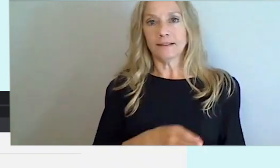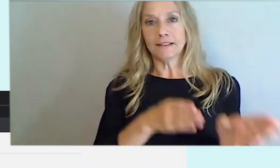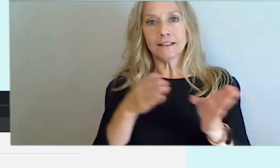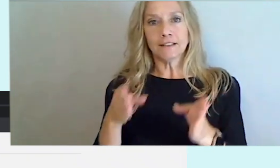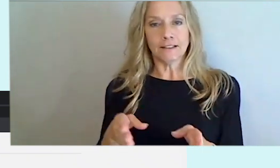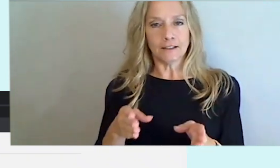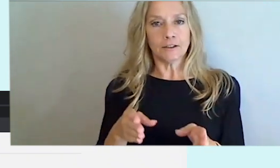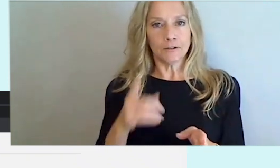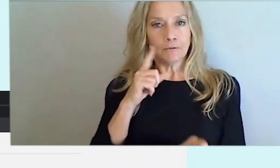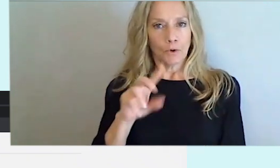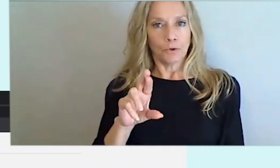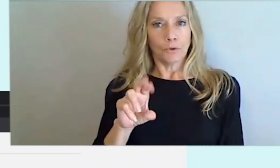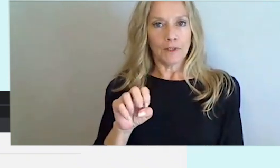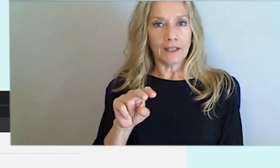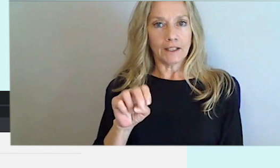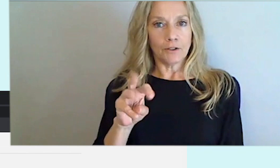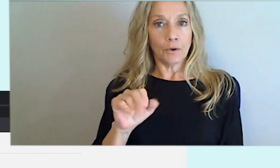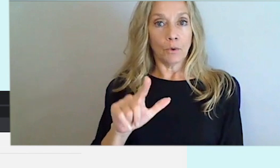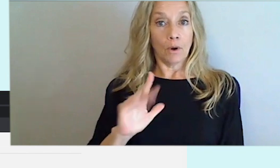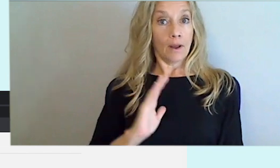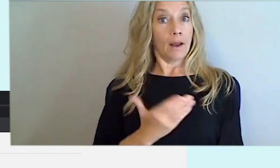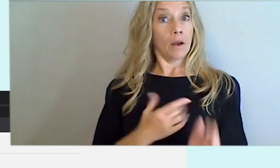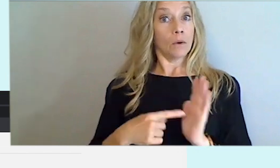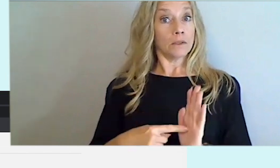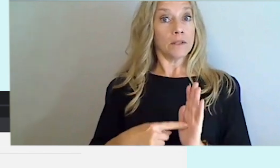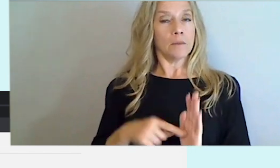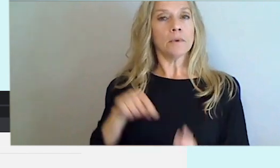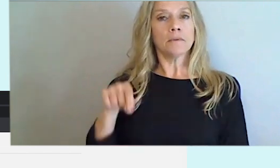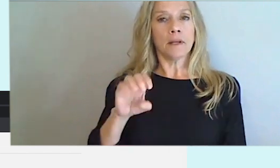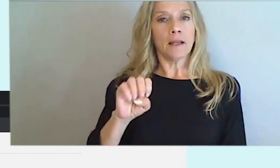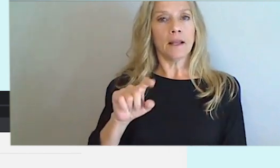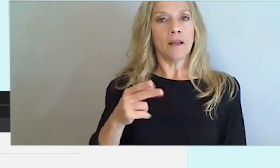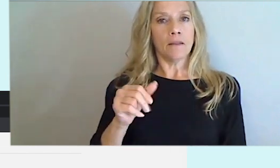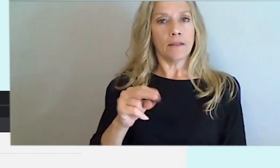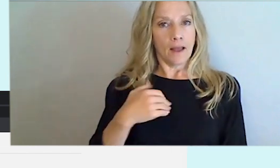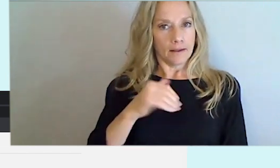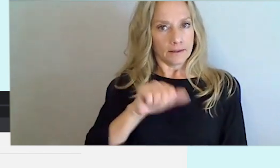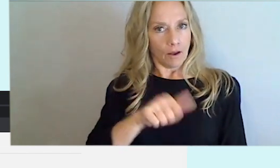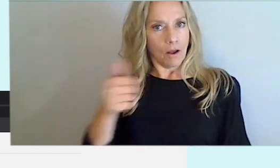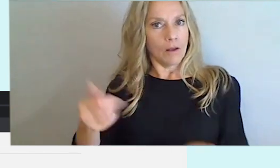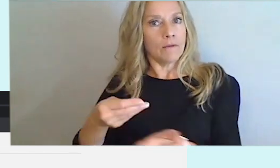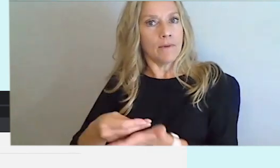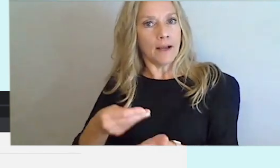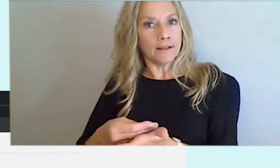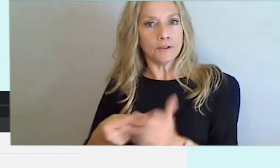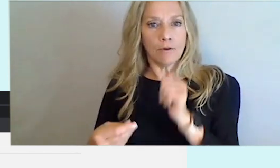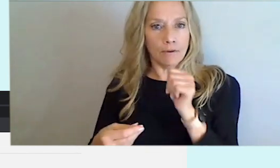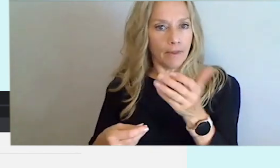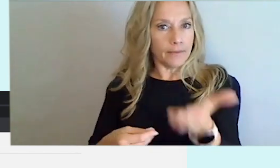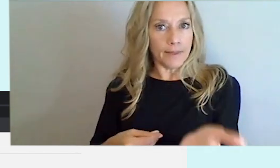For this example, Ethan has another financial resource that isn’t listed, so the member Click Add another.